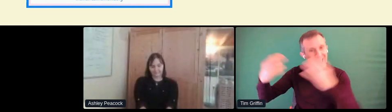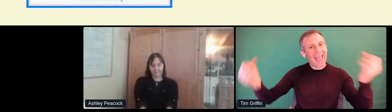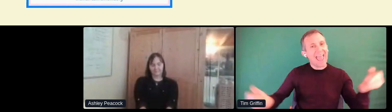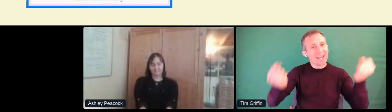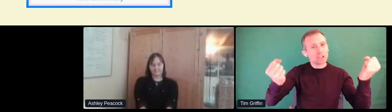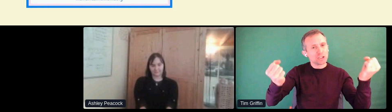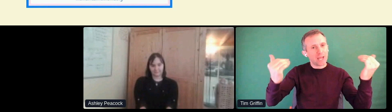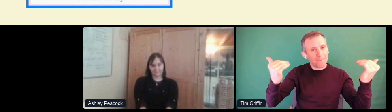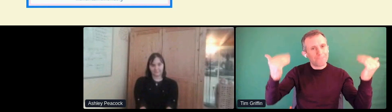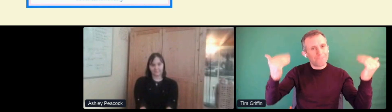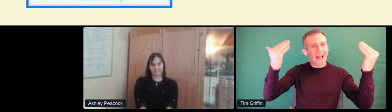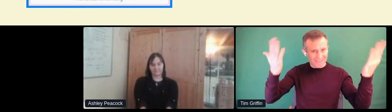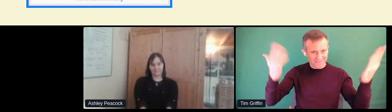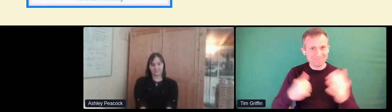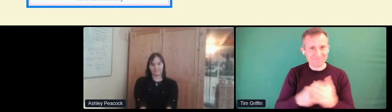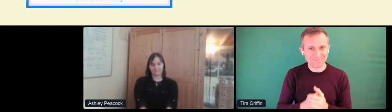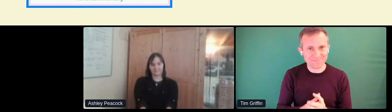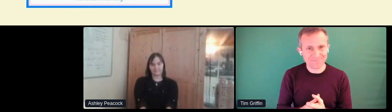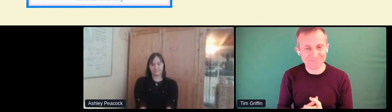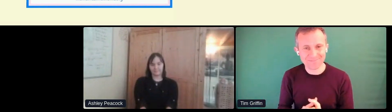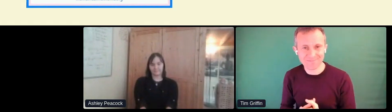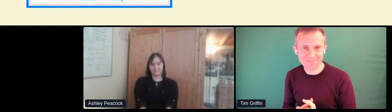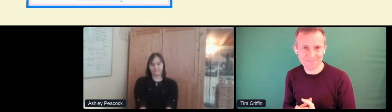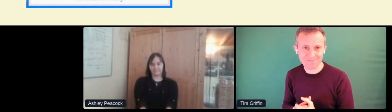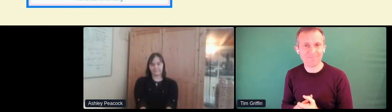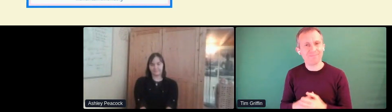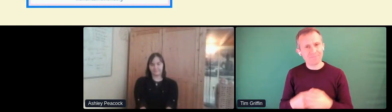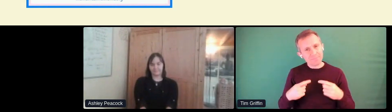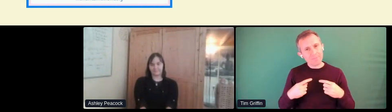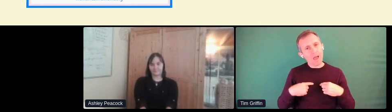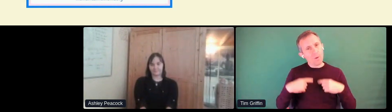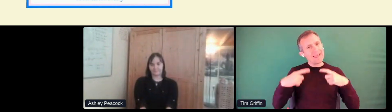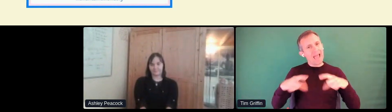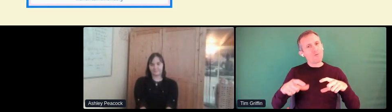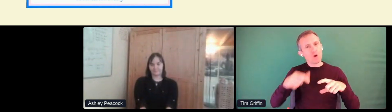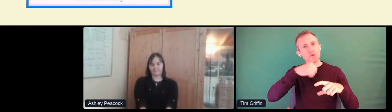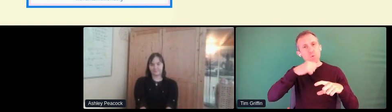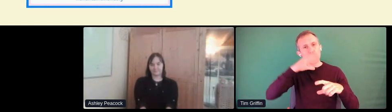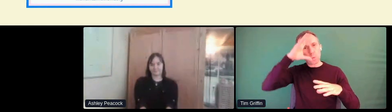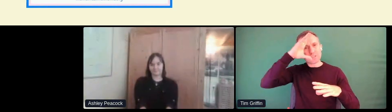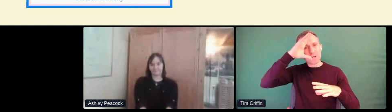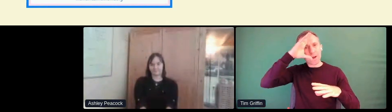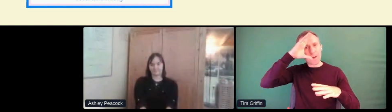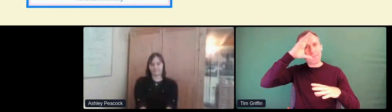So we'll be using these theories a couple of times throughout the presentation.